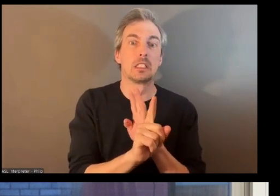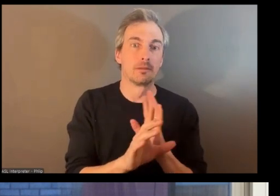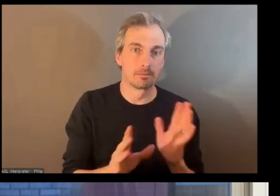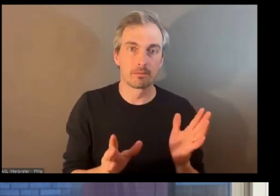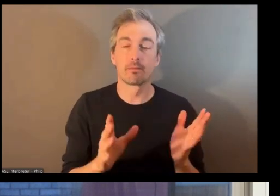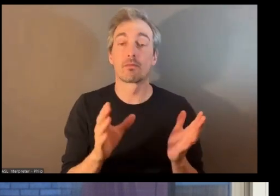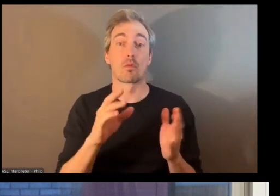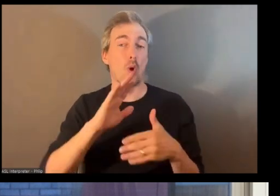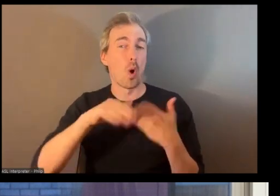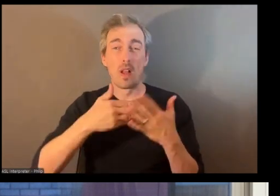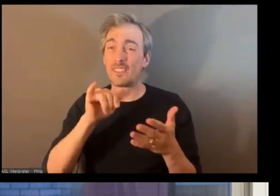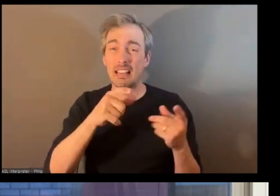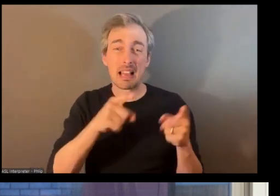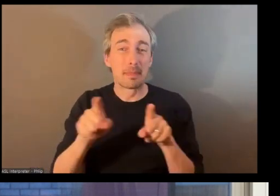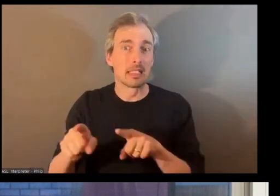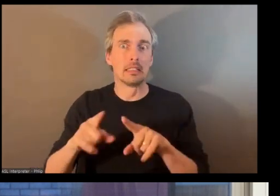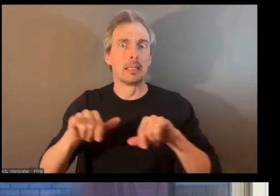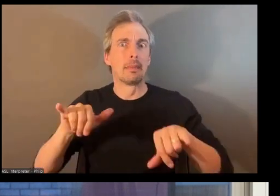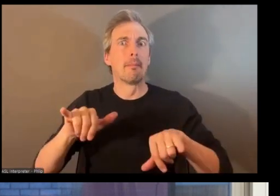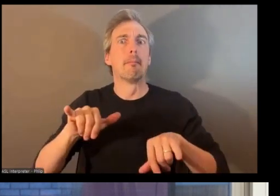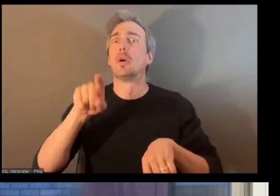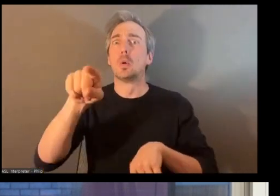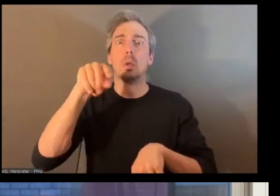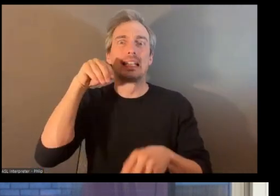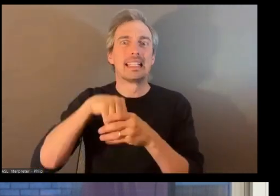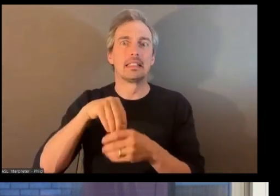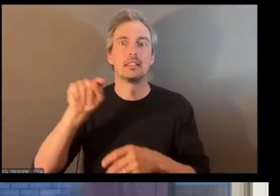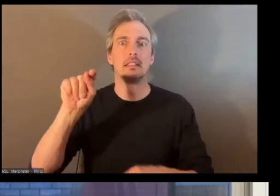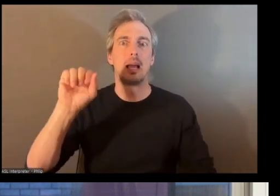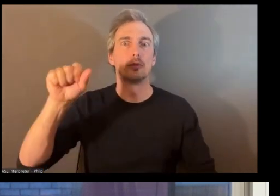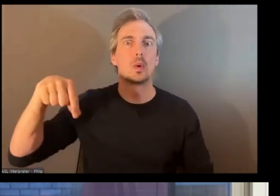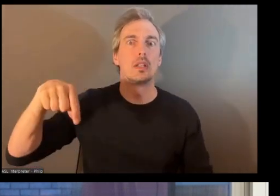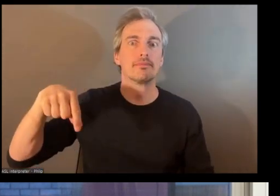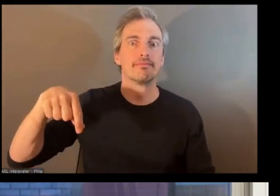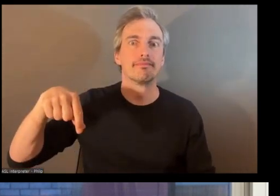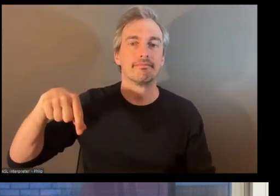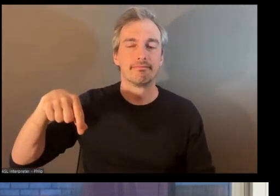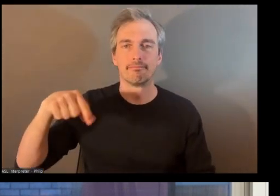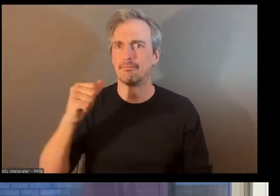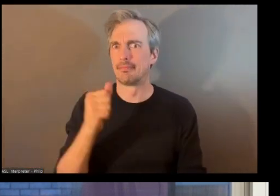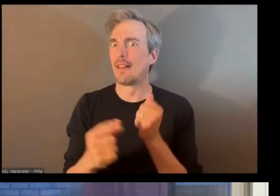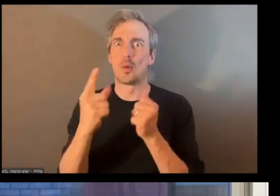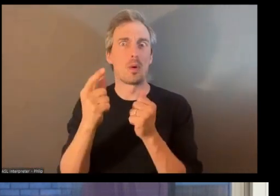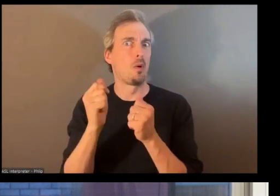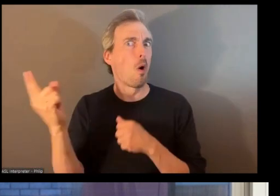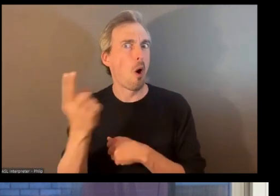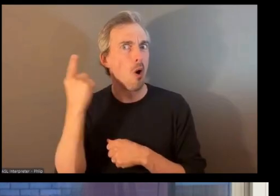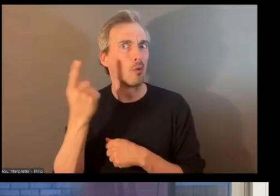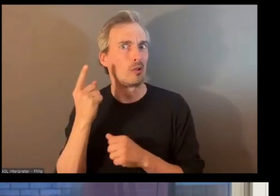And... To any of that, you can also add... And you are not facing the ATM that is